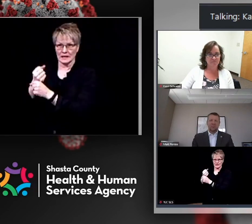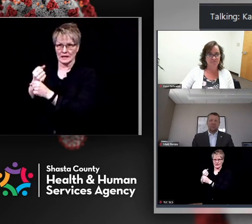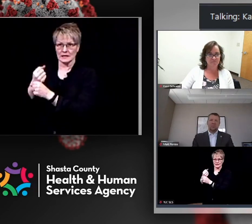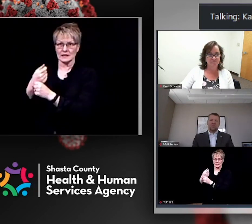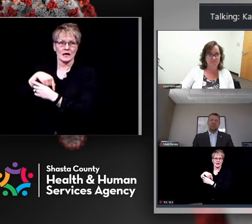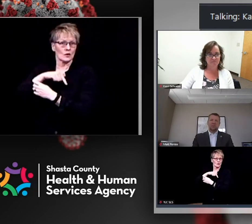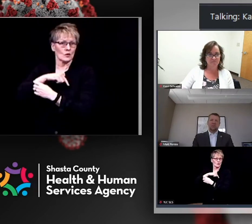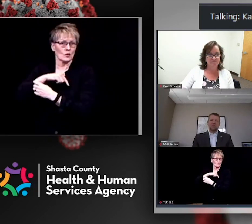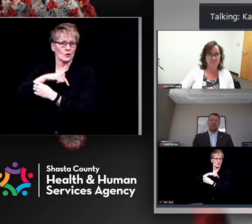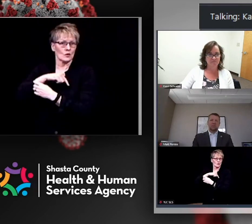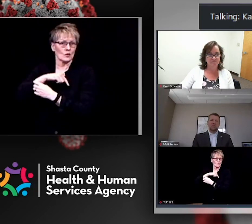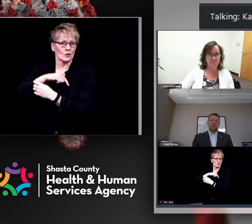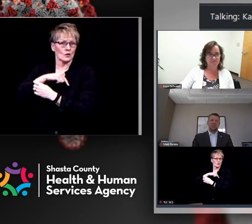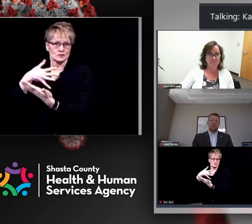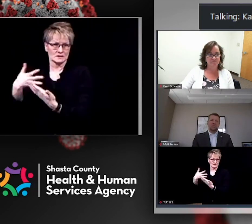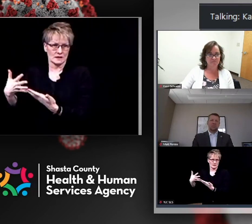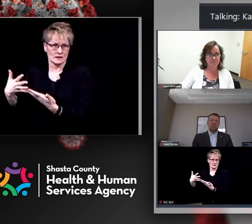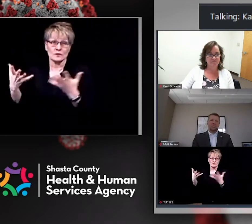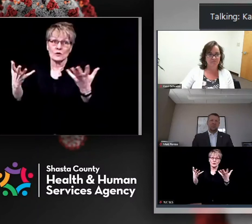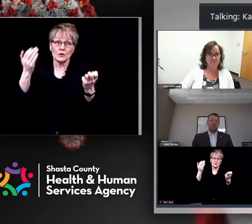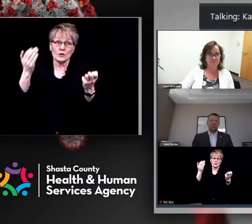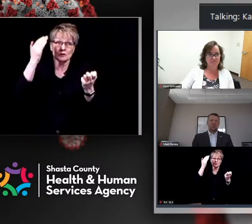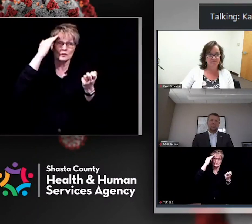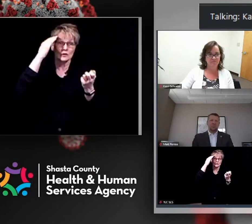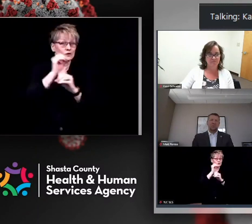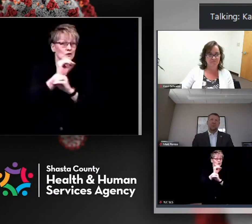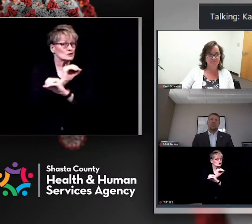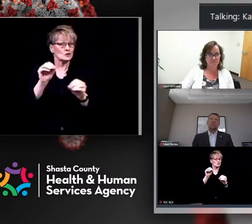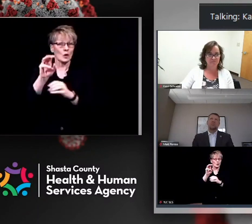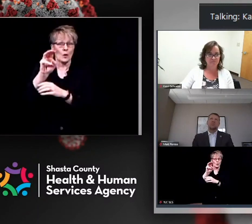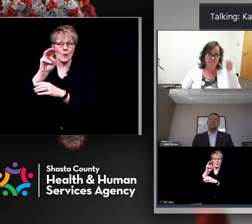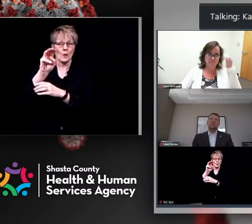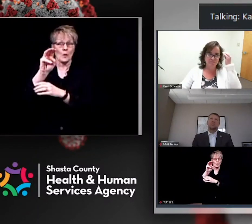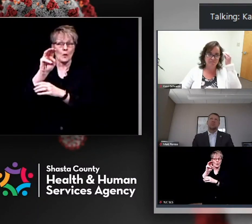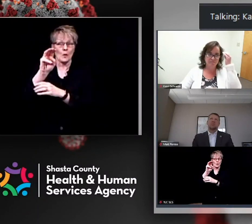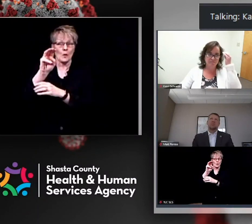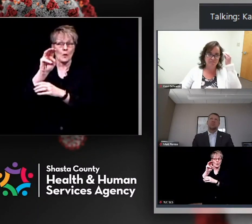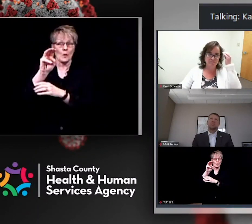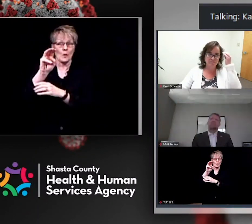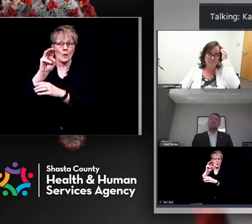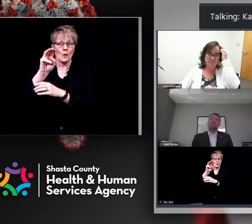interval between the first and second doses. So, if the second dose is administered more